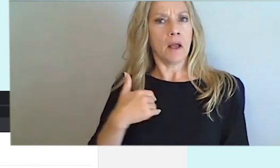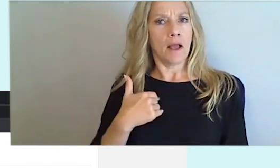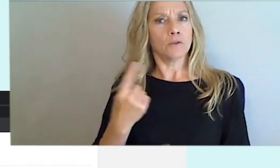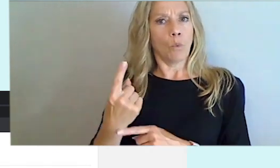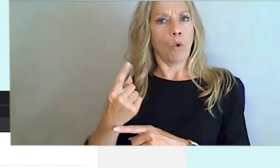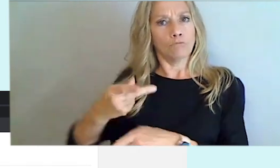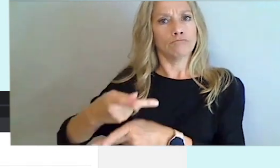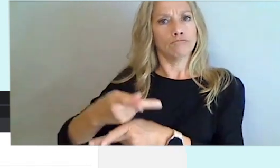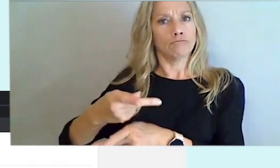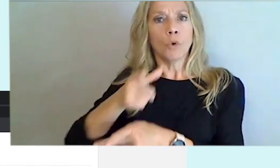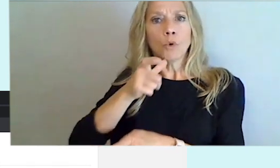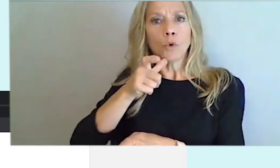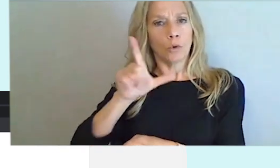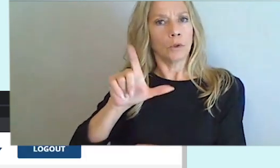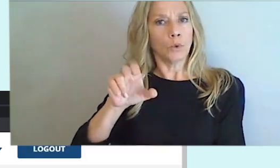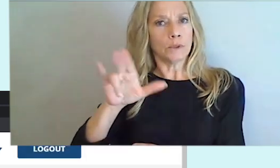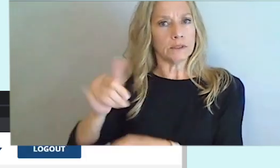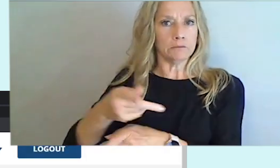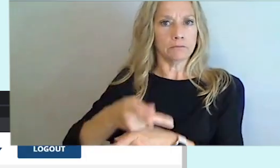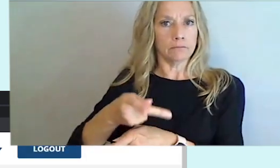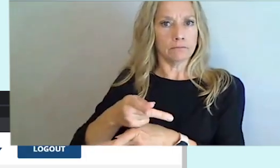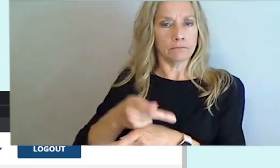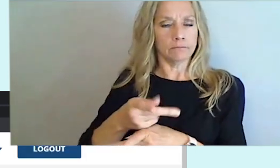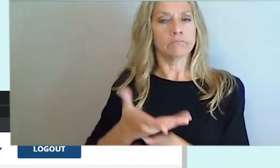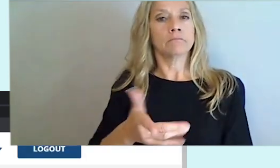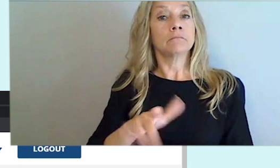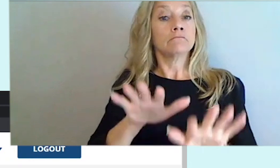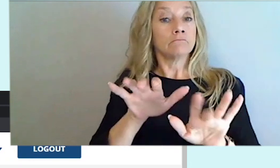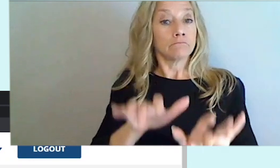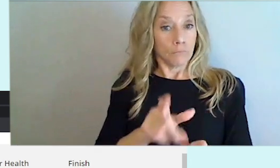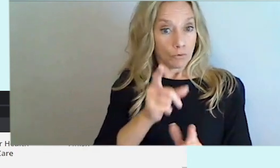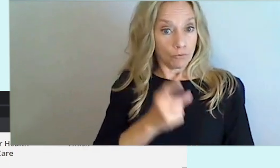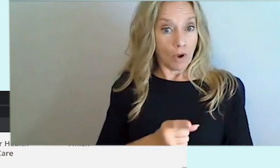Once all information is correct, click next.